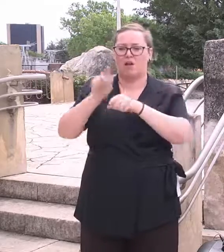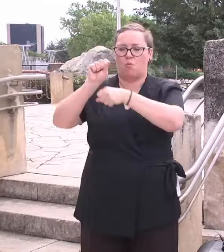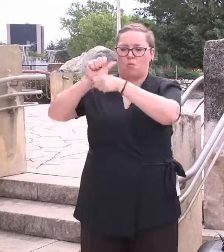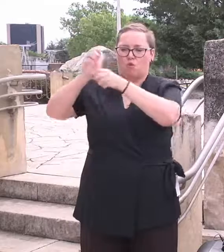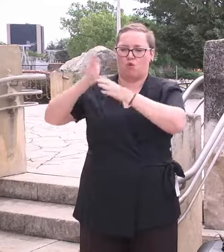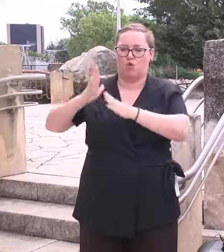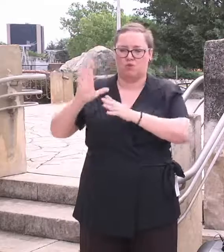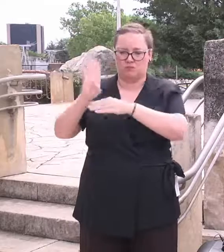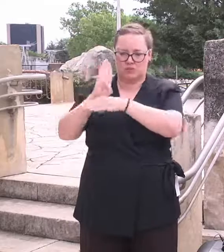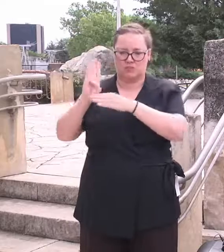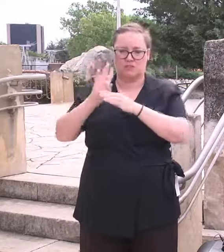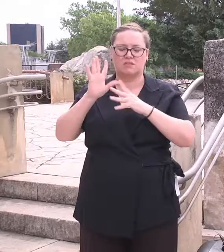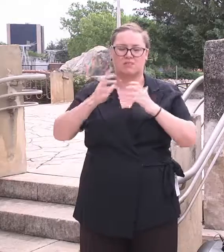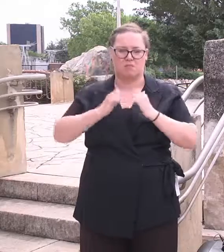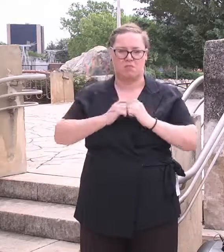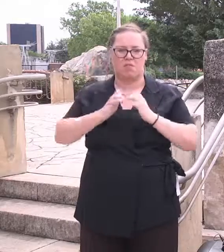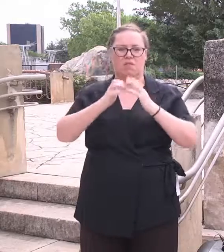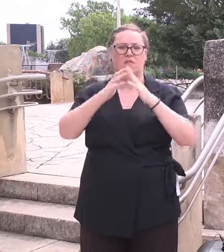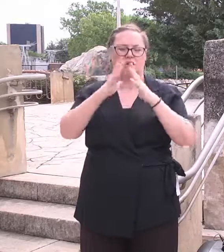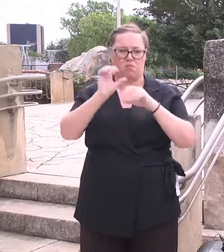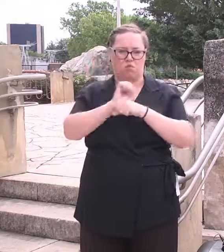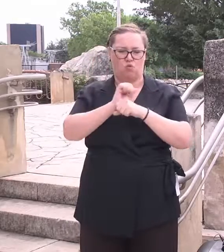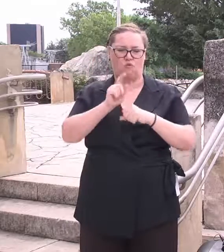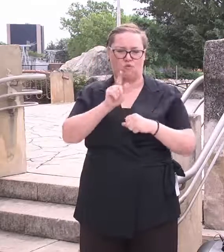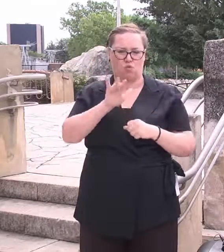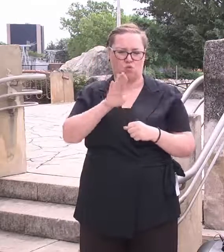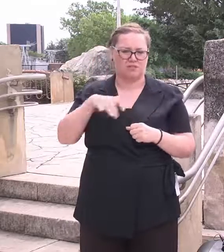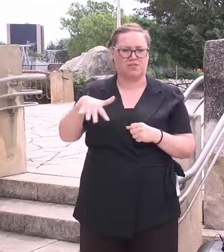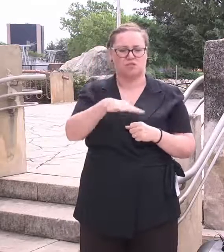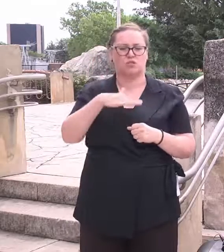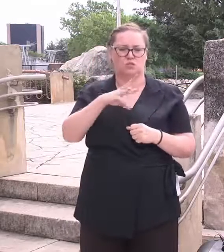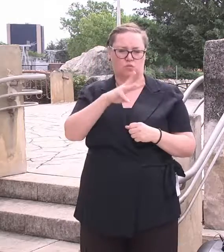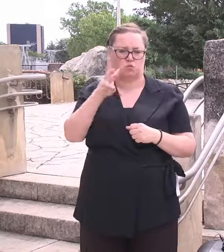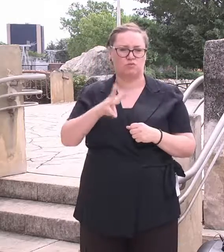for our Workforce right here in Witchita area and I really do want to recognize my